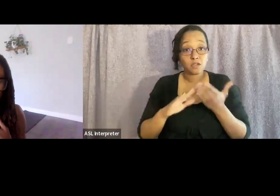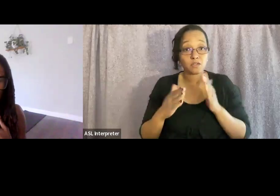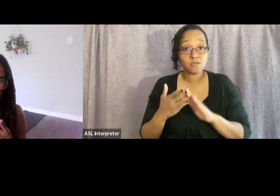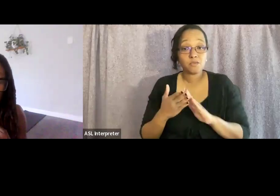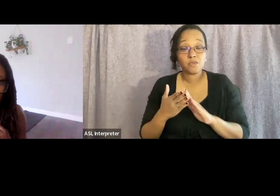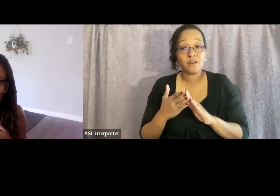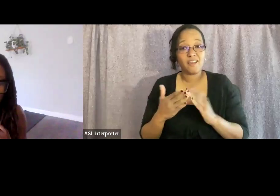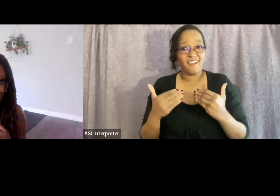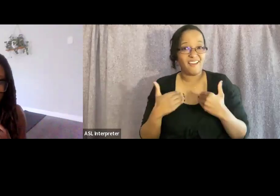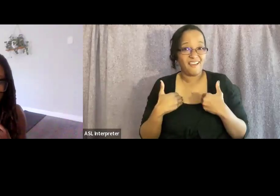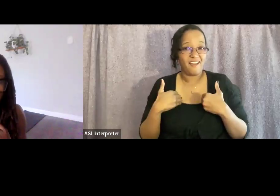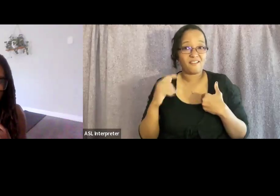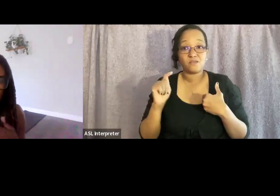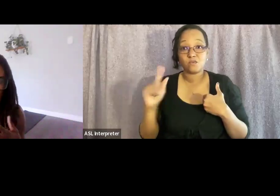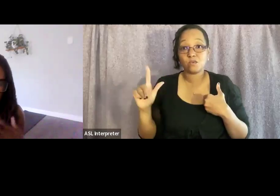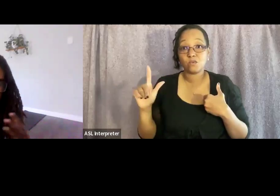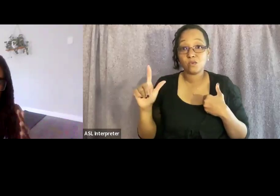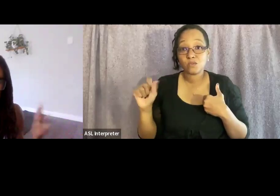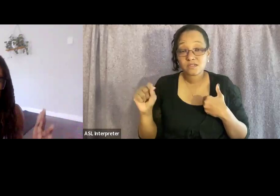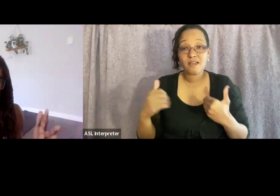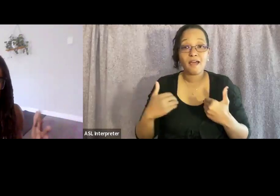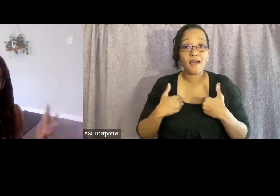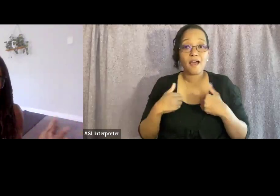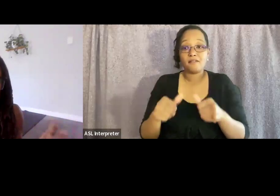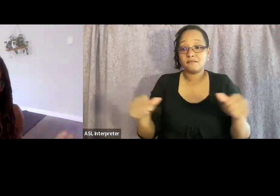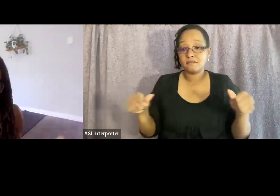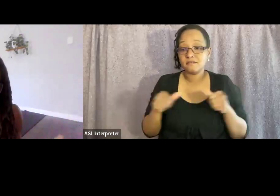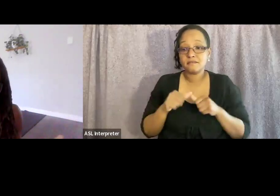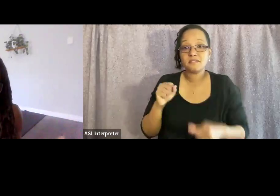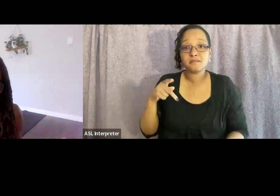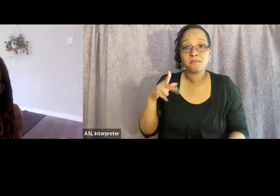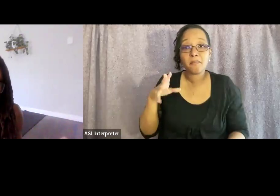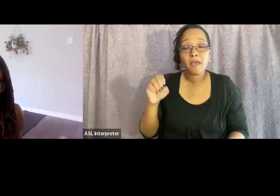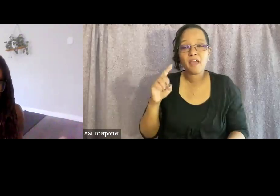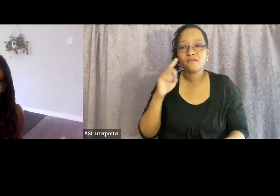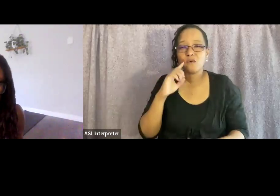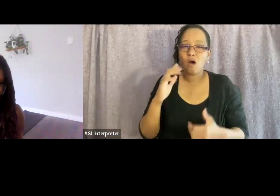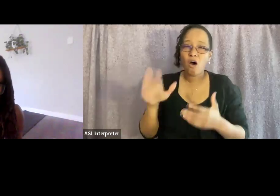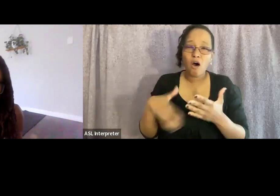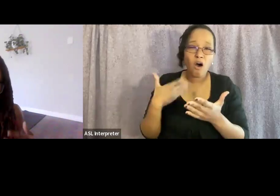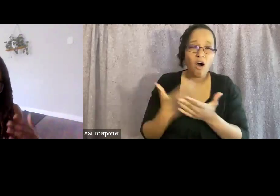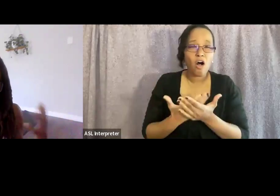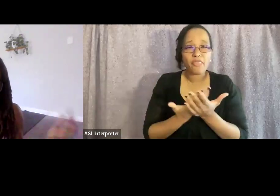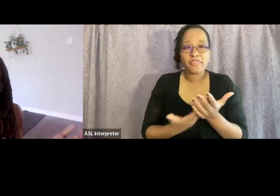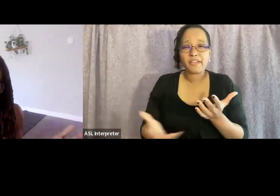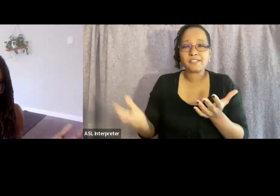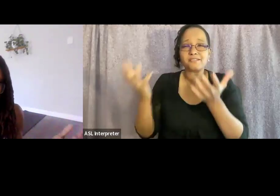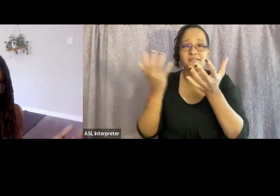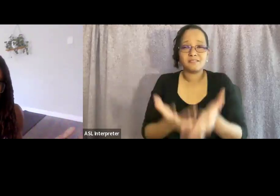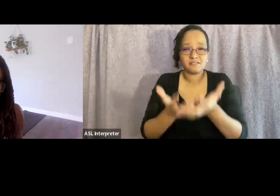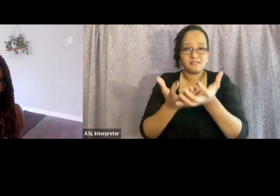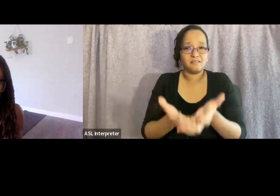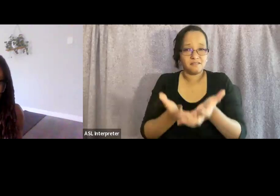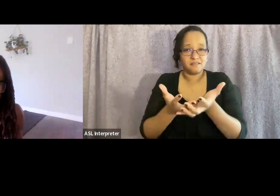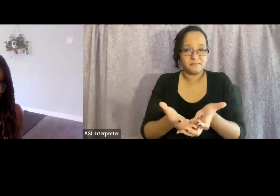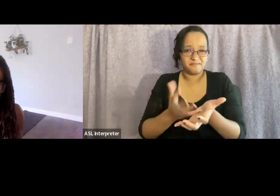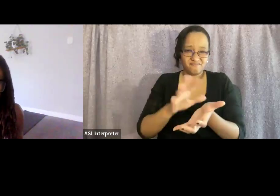we have the tools and the space to hold all of the things; the joy, the fear, the weariness,